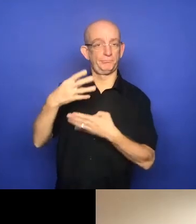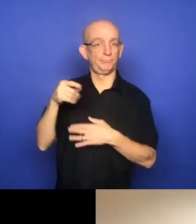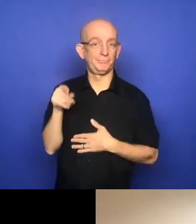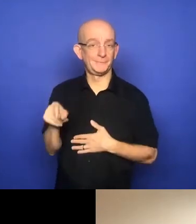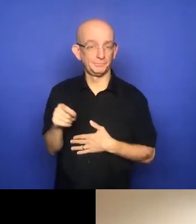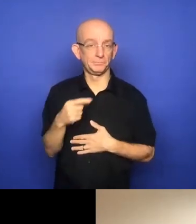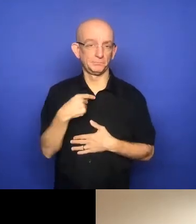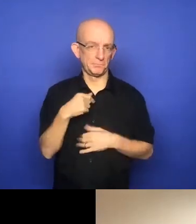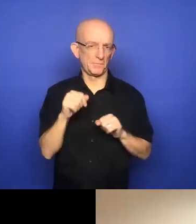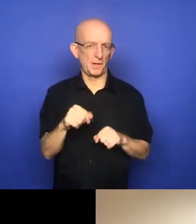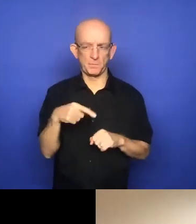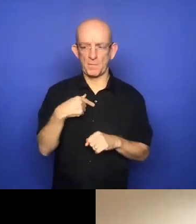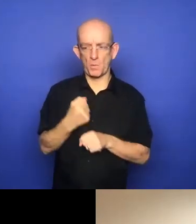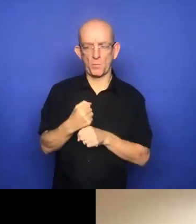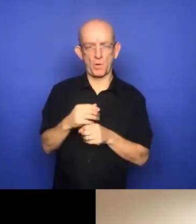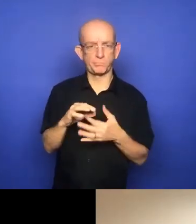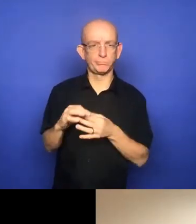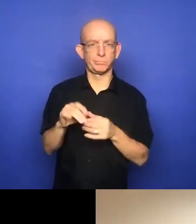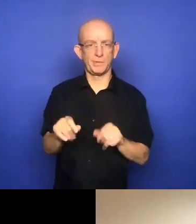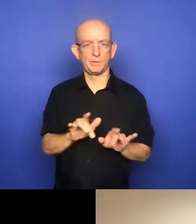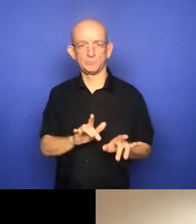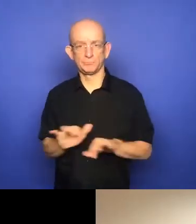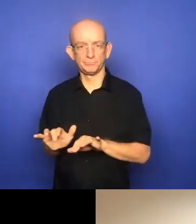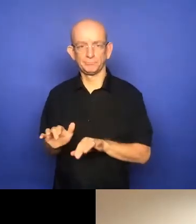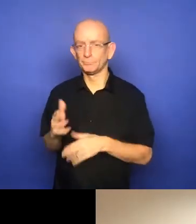box. >> FACUNDO CHAVEZ PENILLAS: Thank